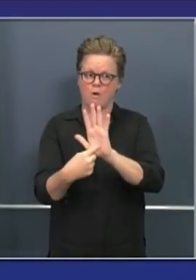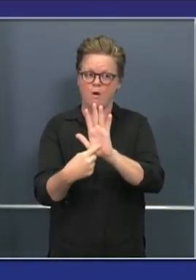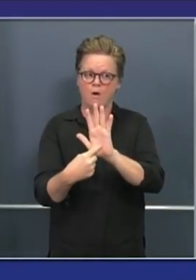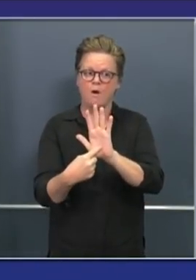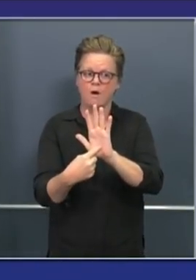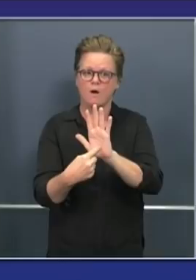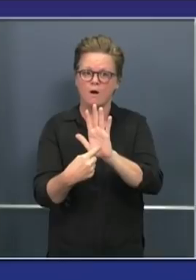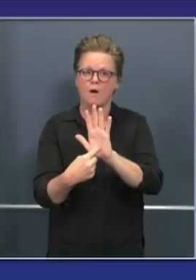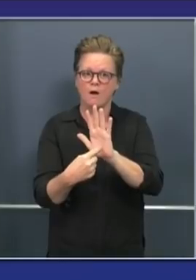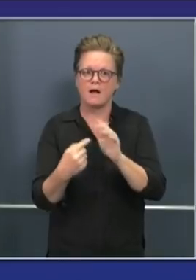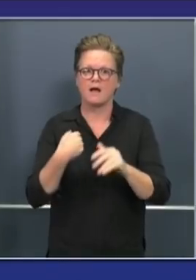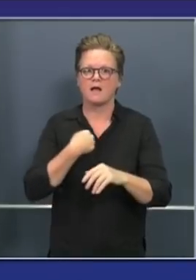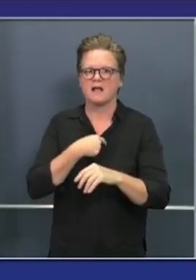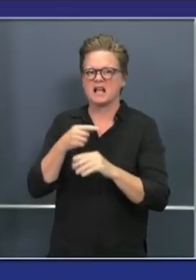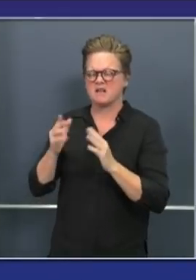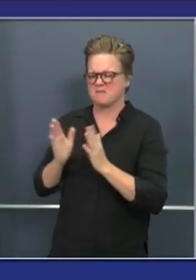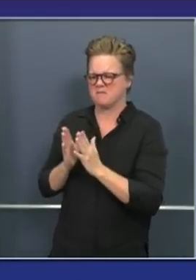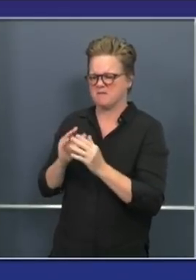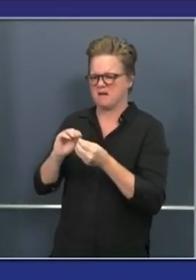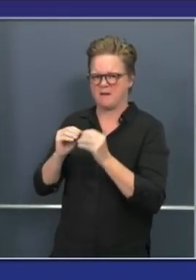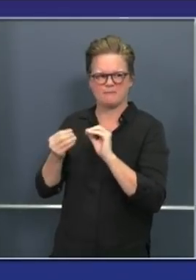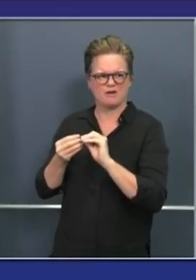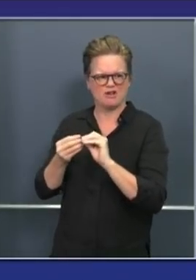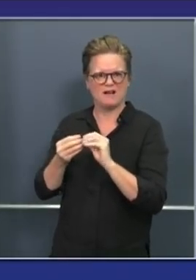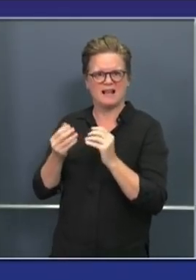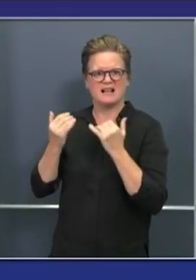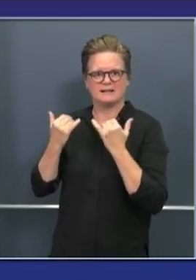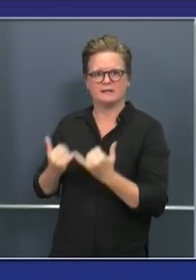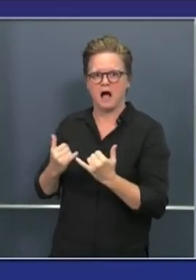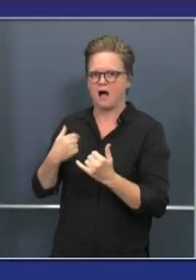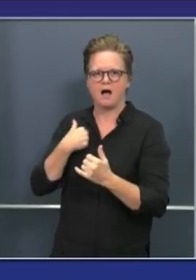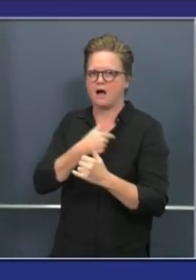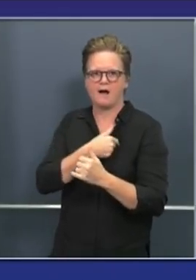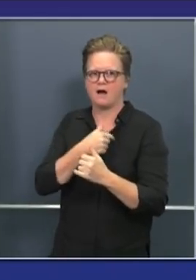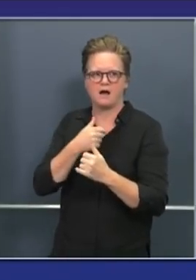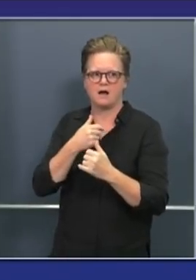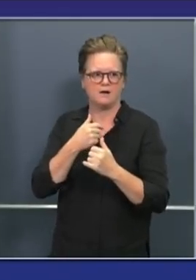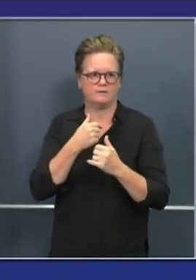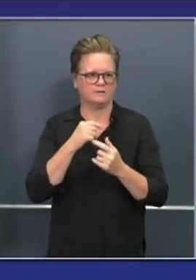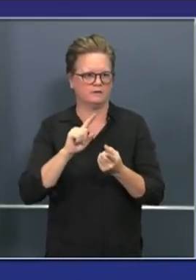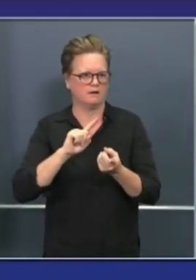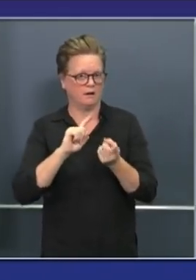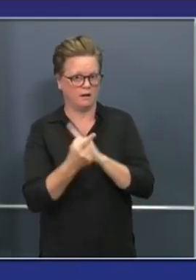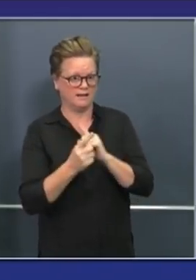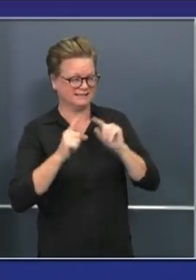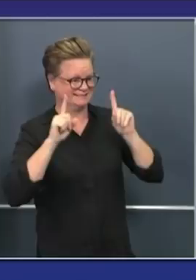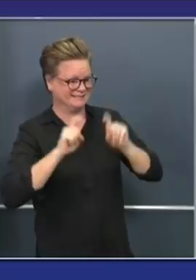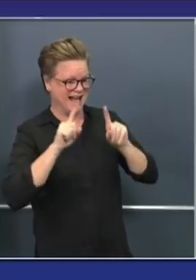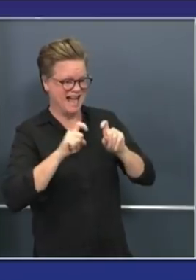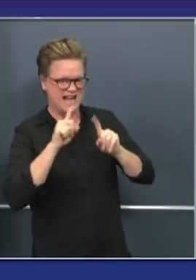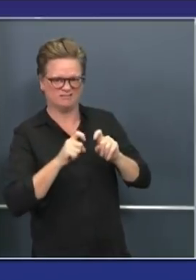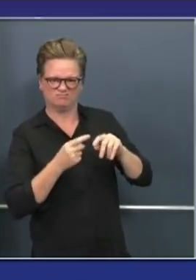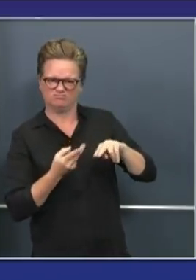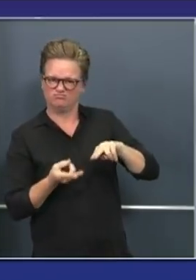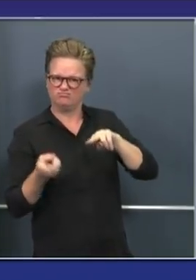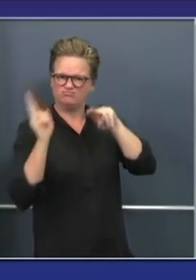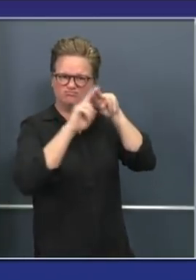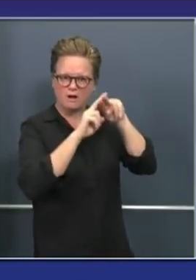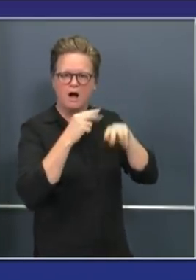IS A SIGNIFICANT DECLINE IN THE POSITIVITY RATE. THOSE HAVE HAVE BEEN TESTED AND THE PERCENTAGE OF THOSE TESTED THAT HAVE TESTED POSITIVE FOR